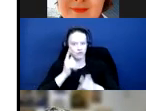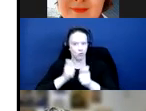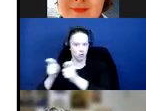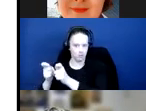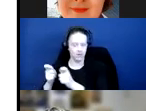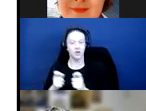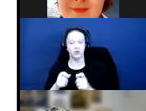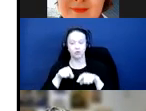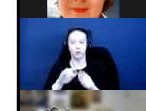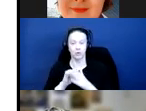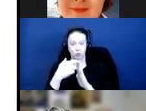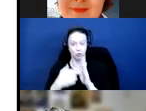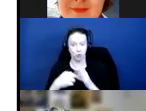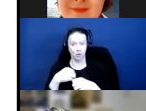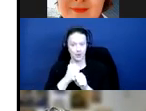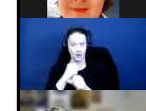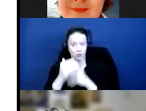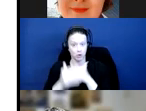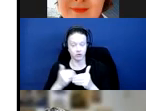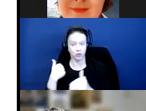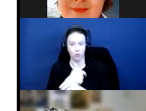there was a specific set of rules that we focused